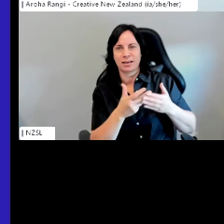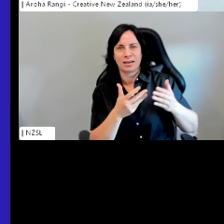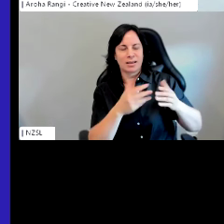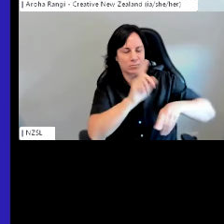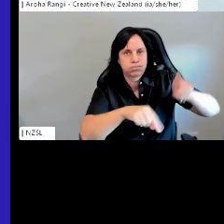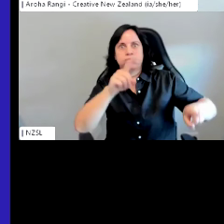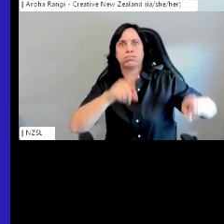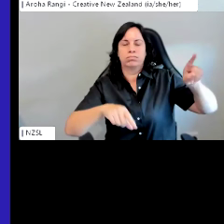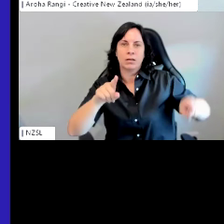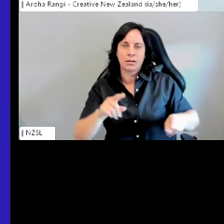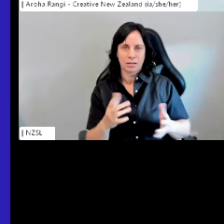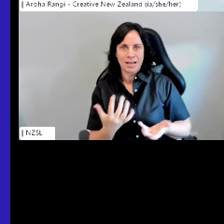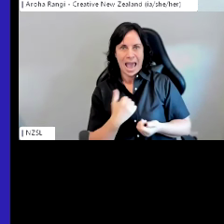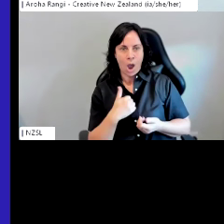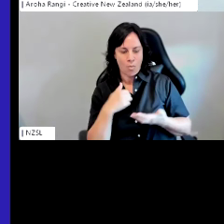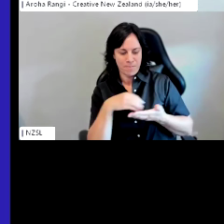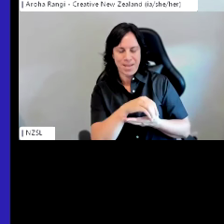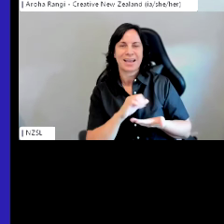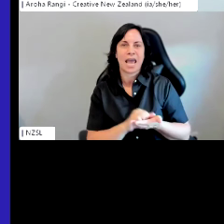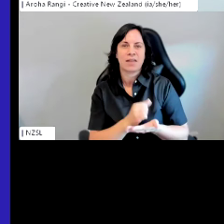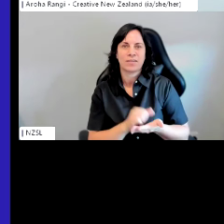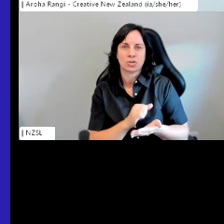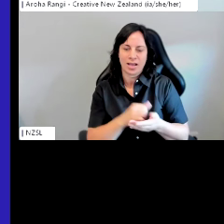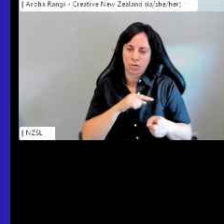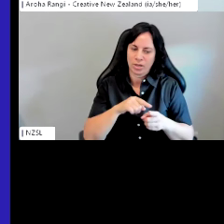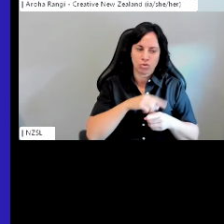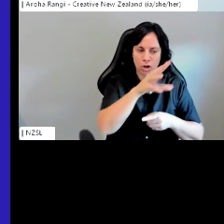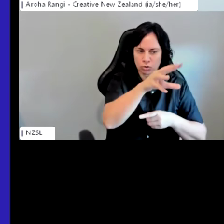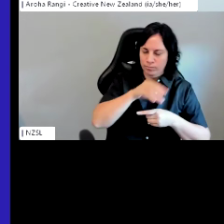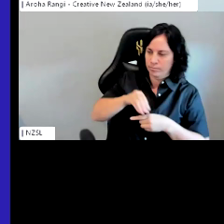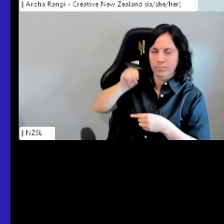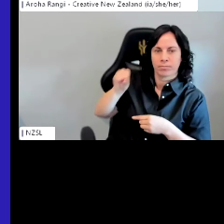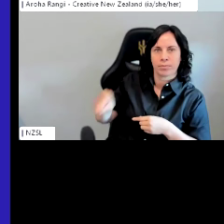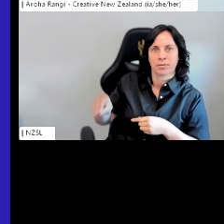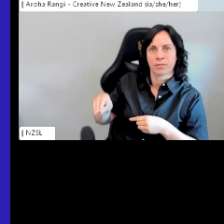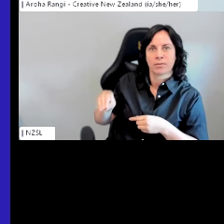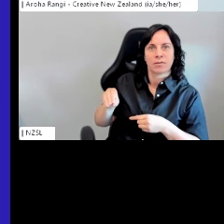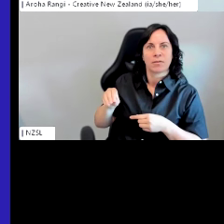trying to put our advertise paid advertising in places that are not actually very nice to visit